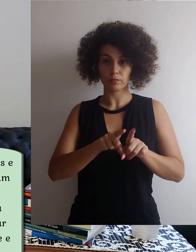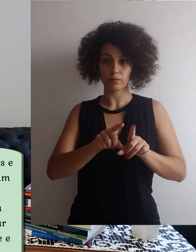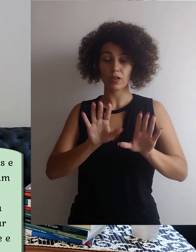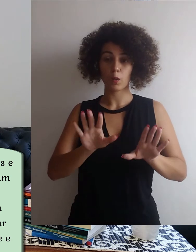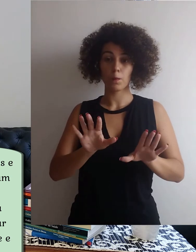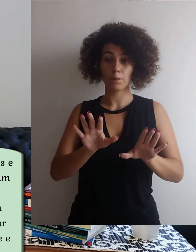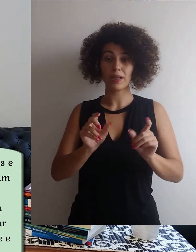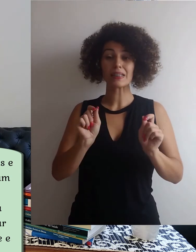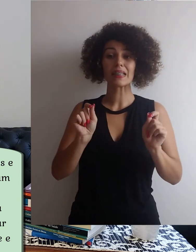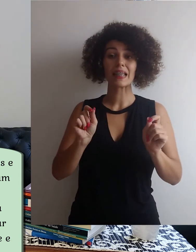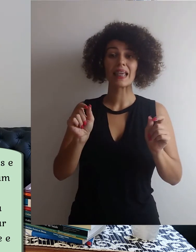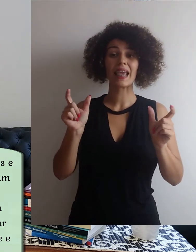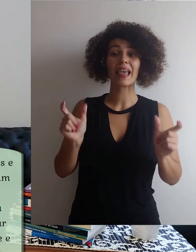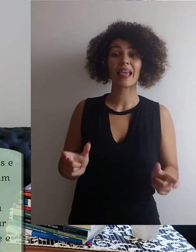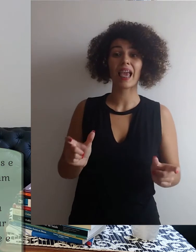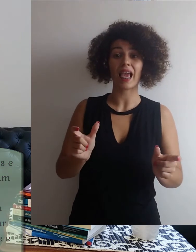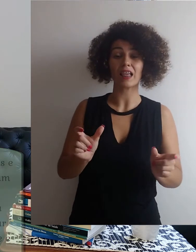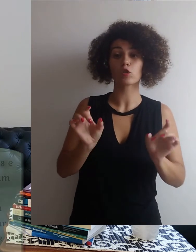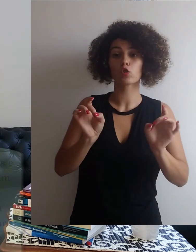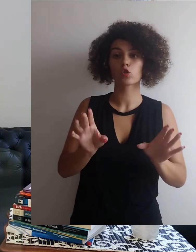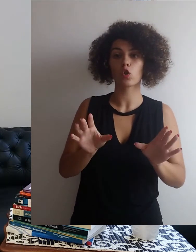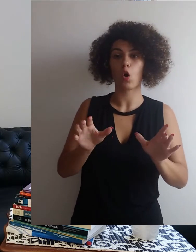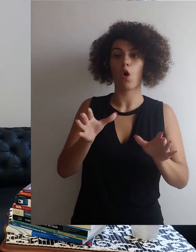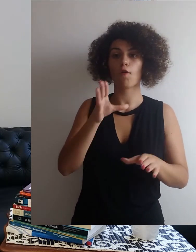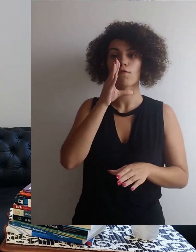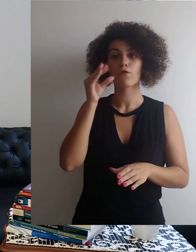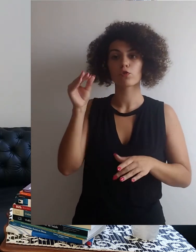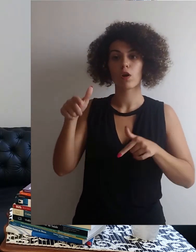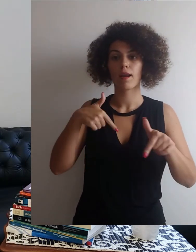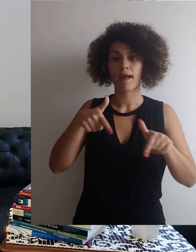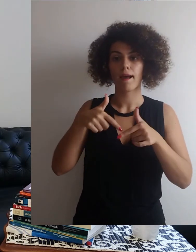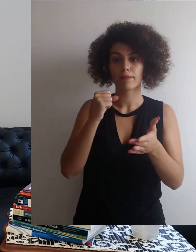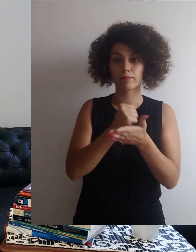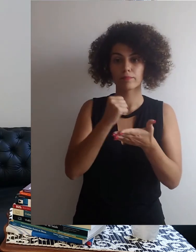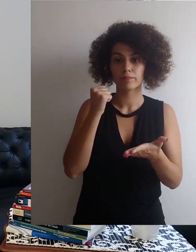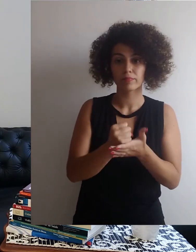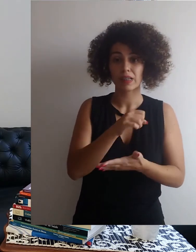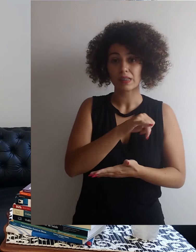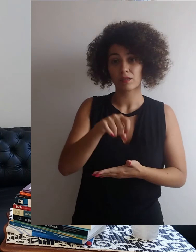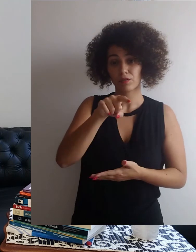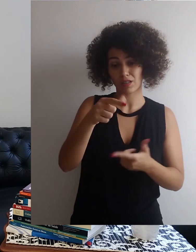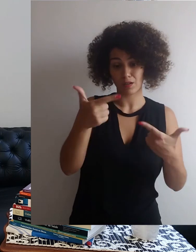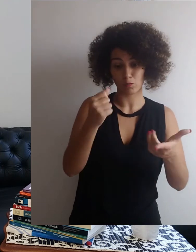The service was provided to workers with a formal contract. So, once again, if you were